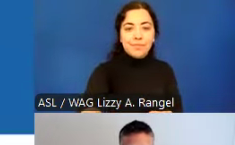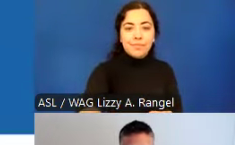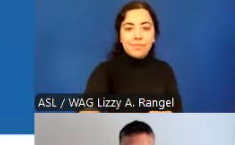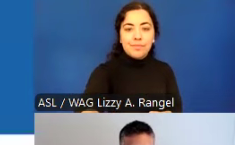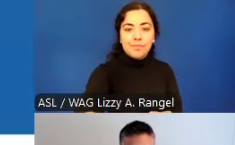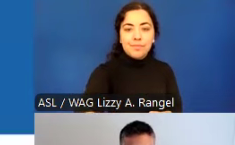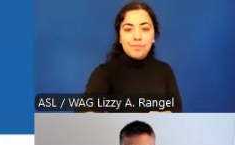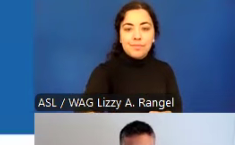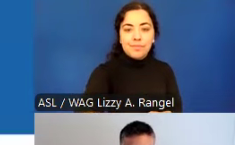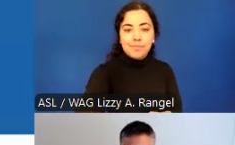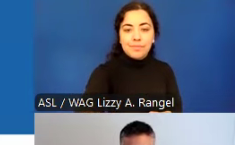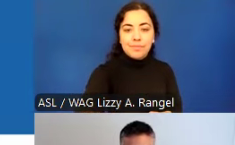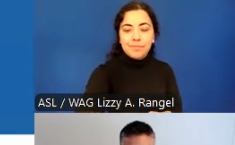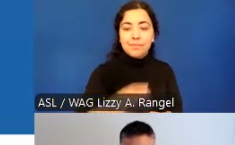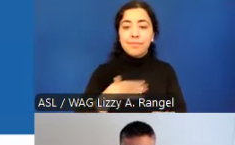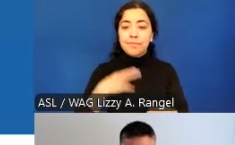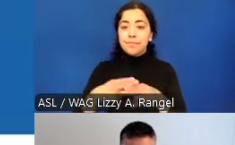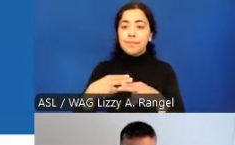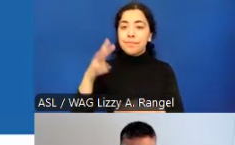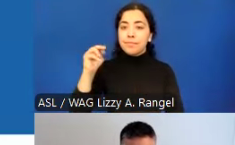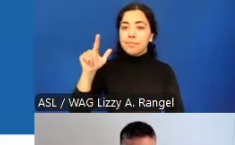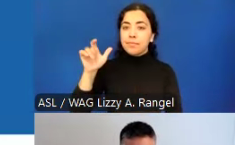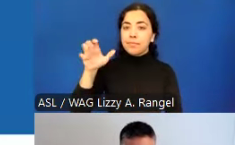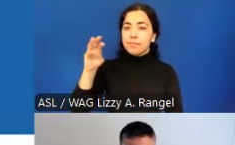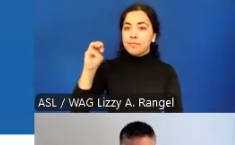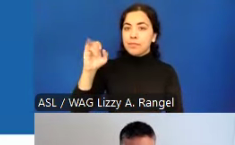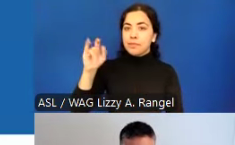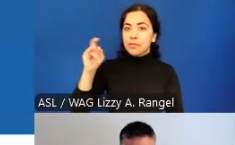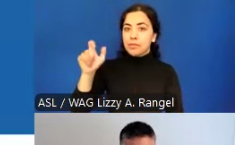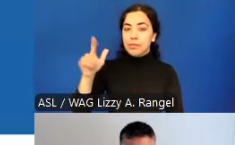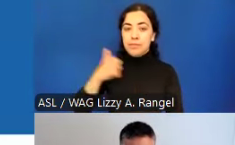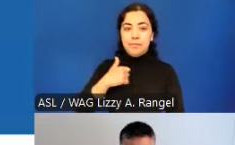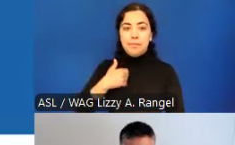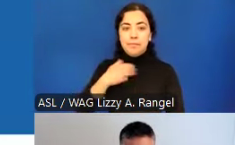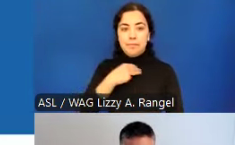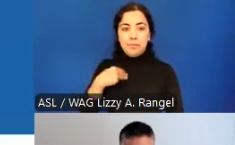I'm a membership services coordinator with IAAP. Thank you for joining us,